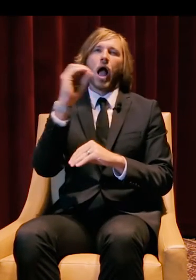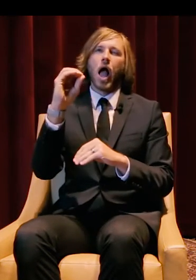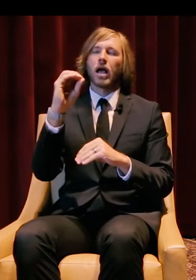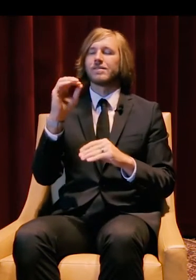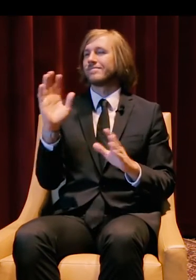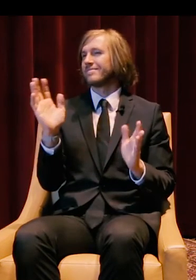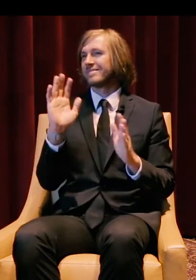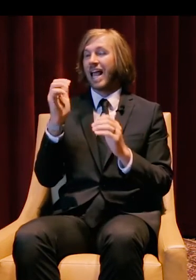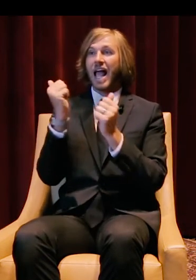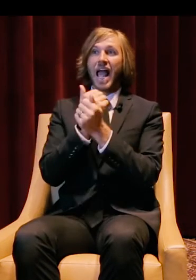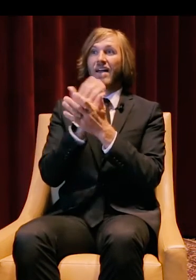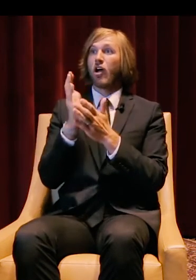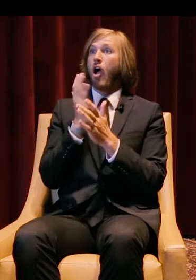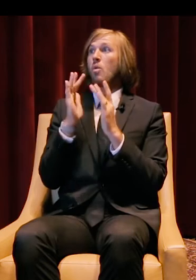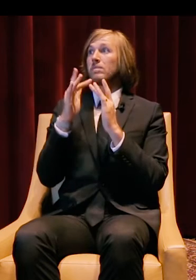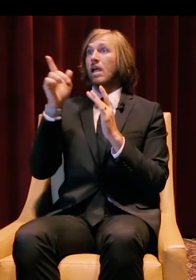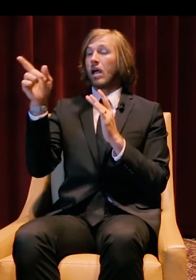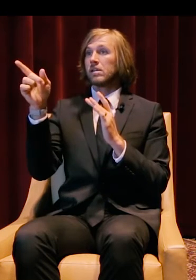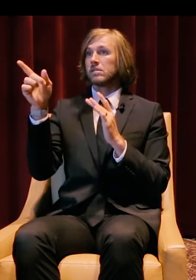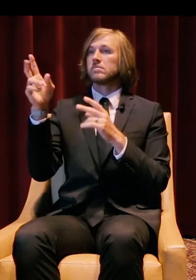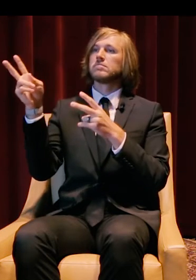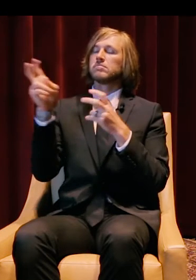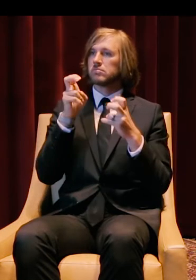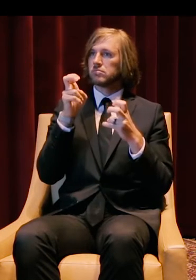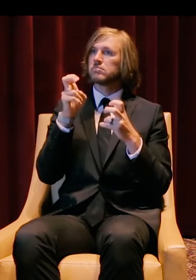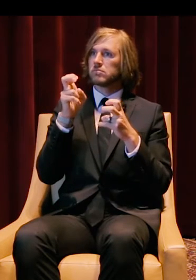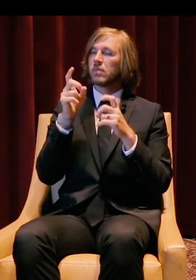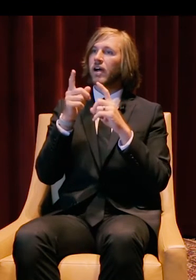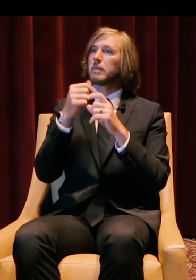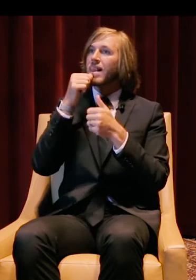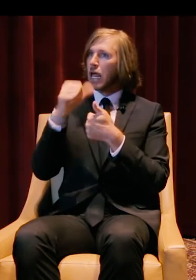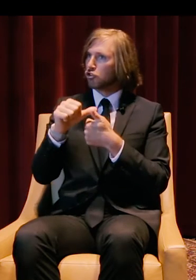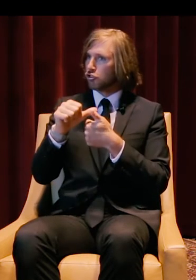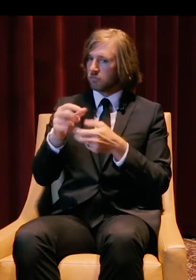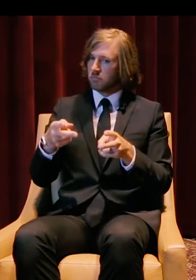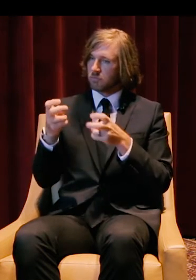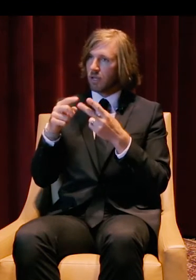Everything on our website was taken from letters, thank-you cards.